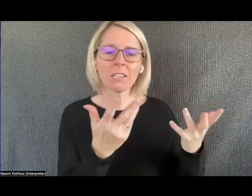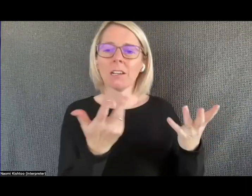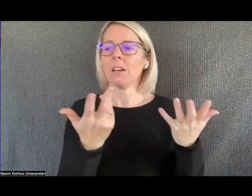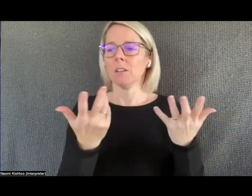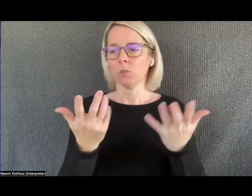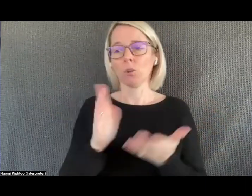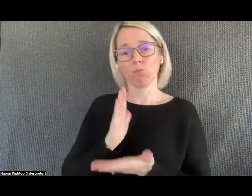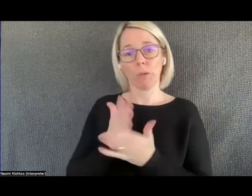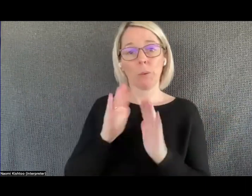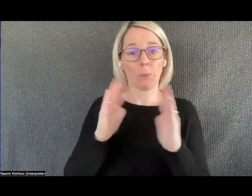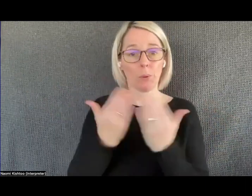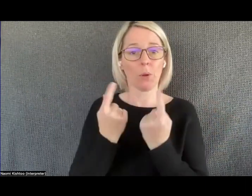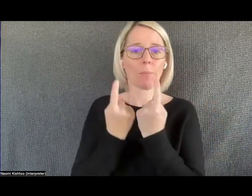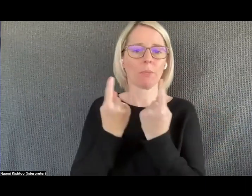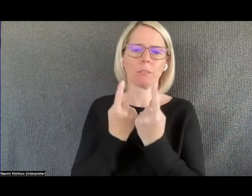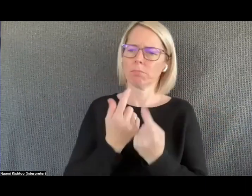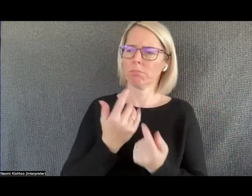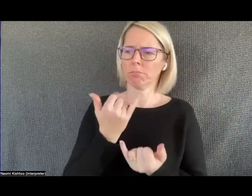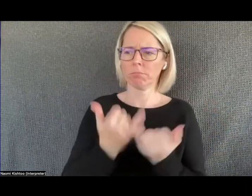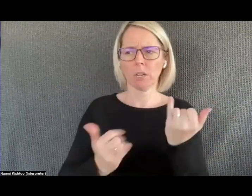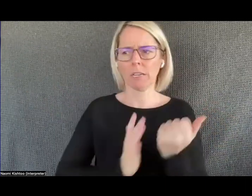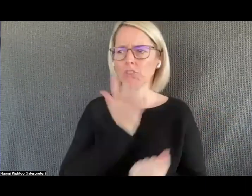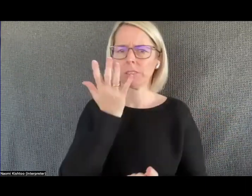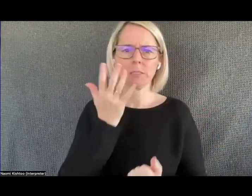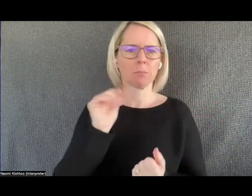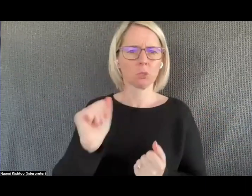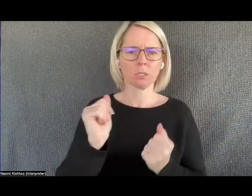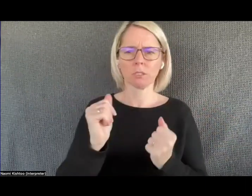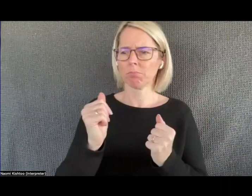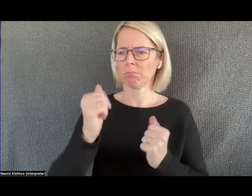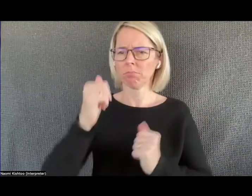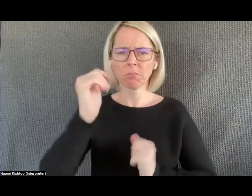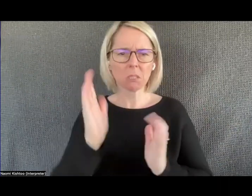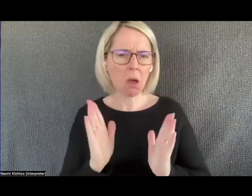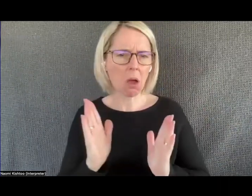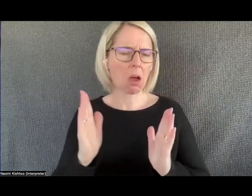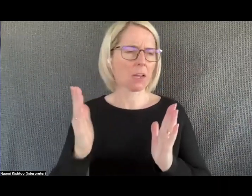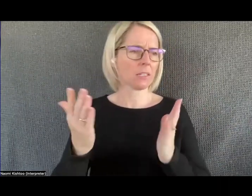in terms of their size and shapes and textures and the sounds that they make and how they vibrate and